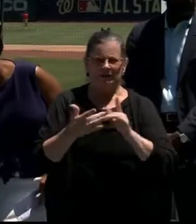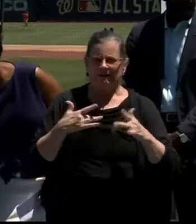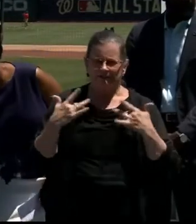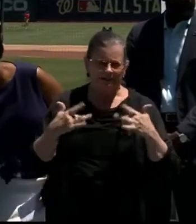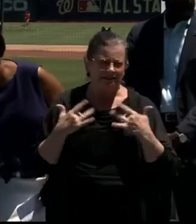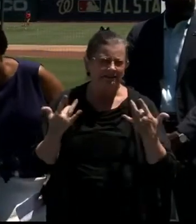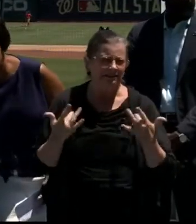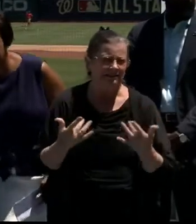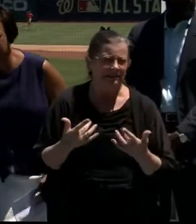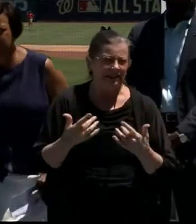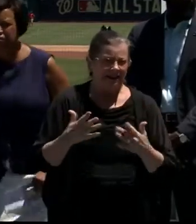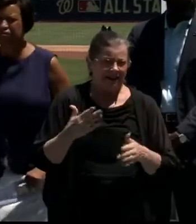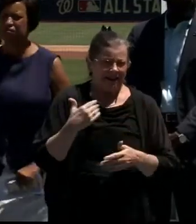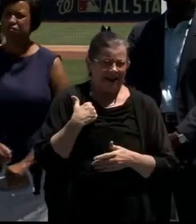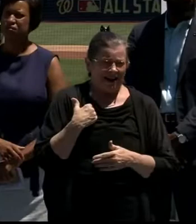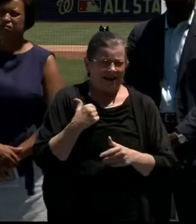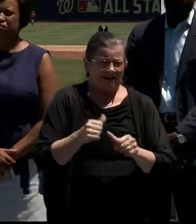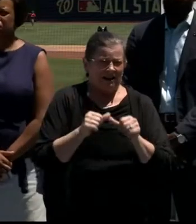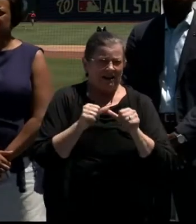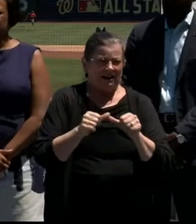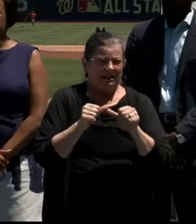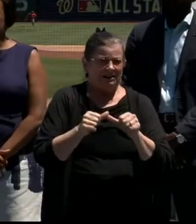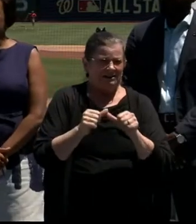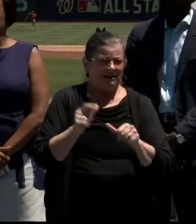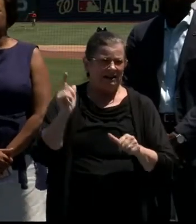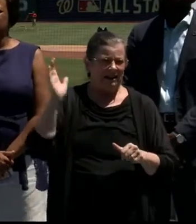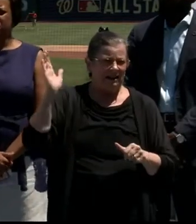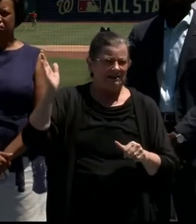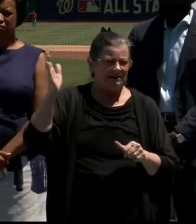PROJECTS THAT BENEFIT AS A PART OF MAJOR LEAGUE BASEBALL'S